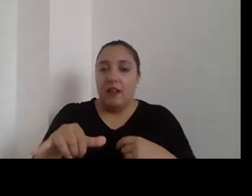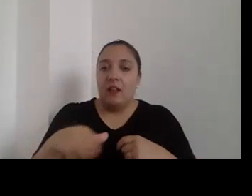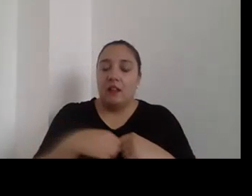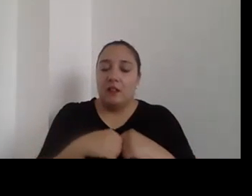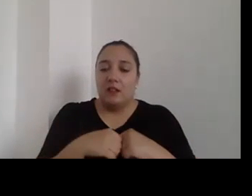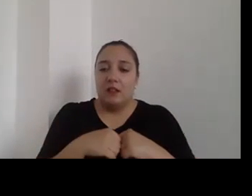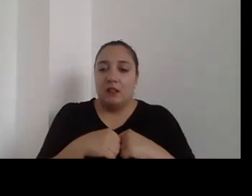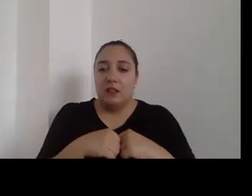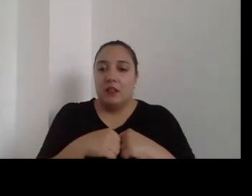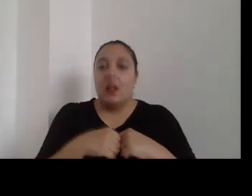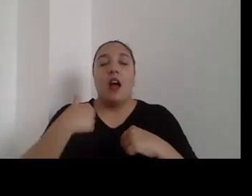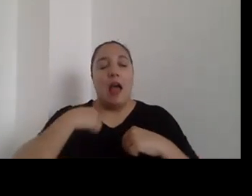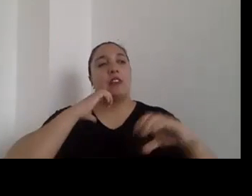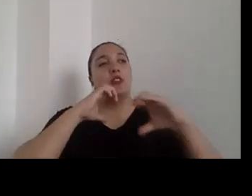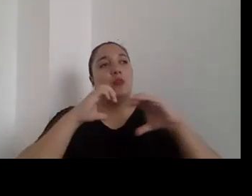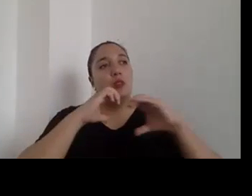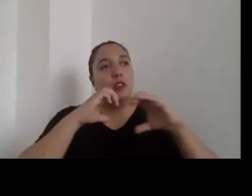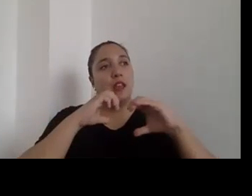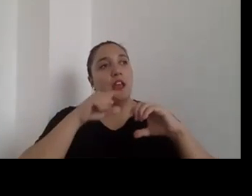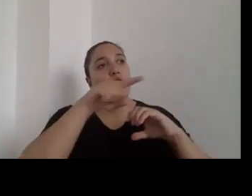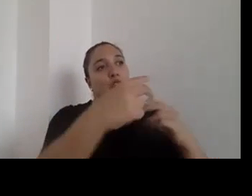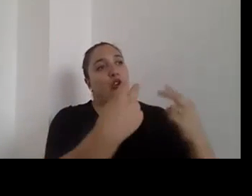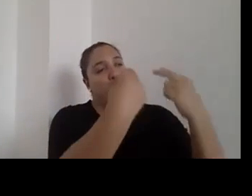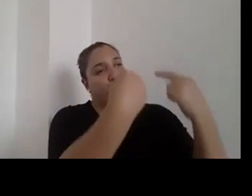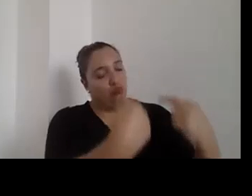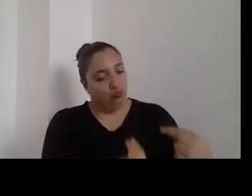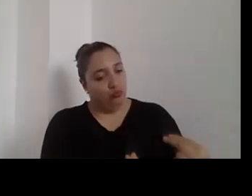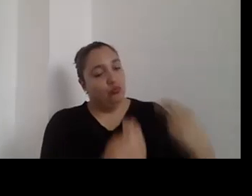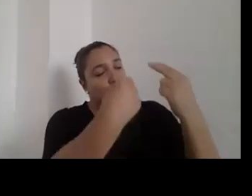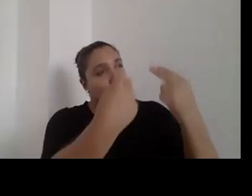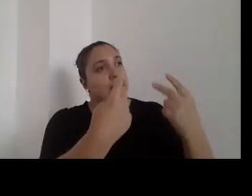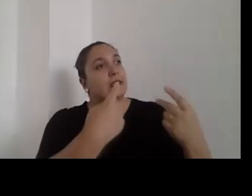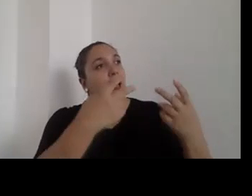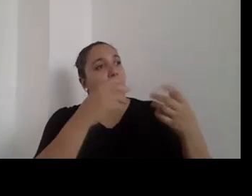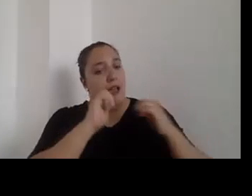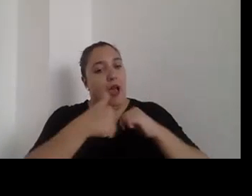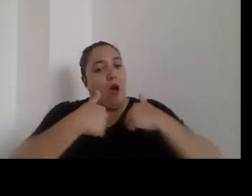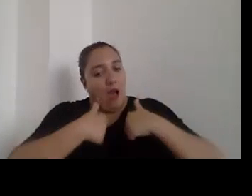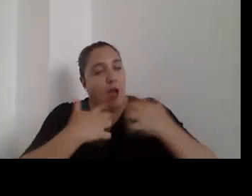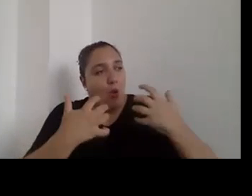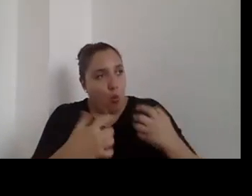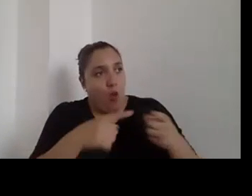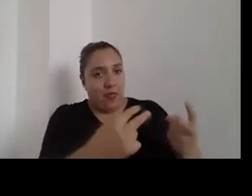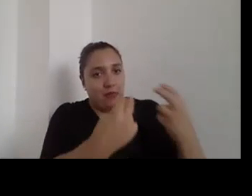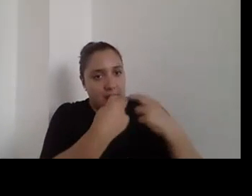see me in the way that I wanted to be seen and who could give back to my work as much as I was giving to them.